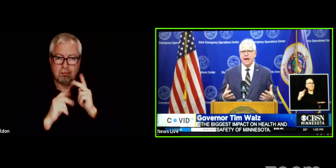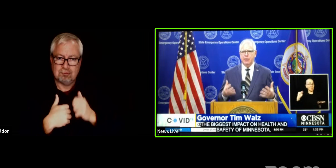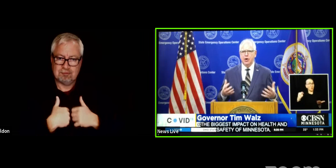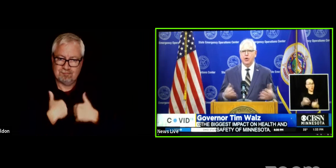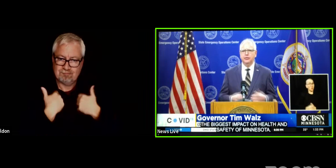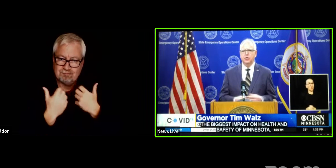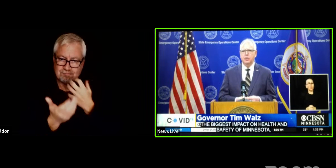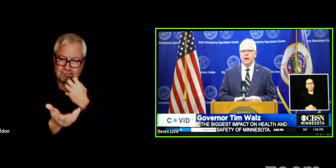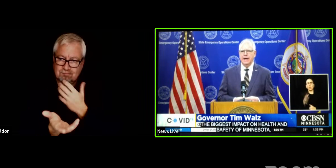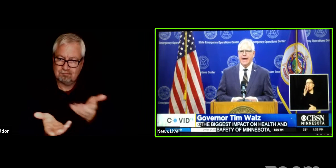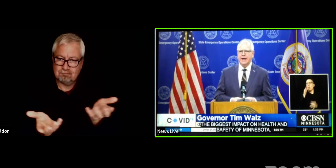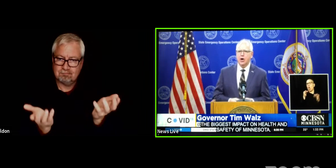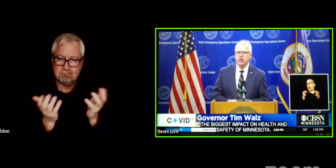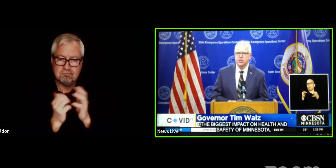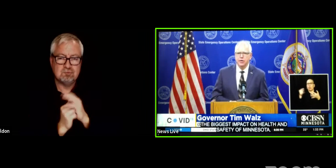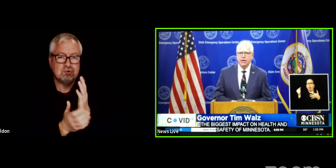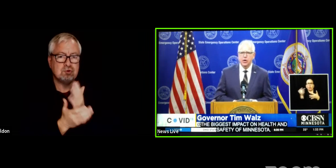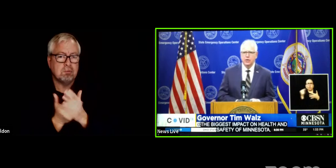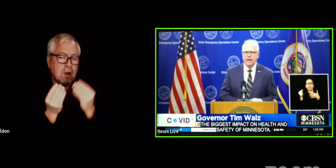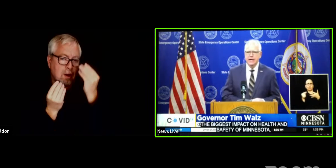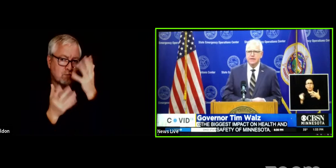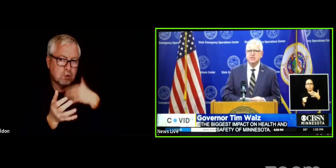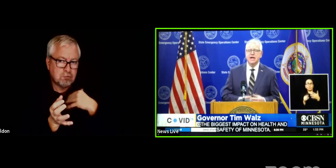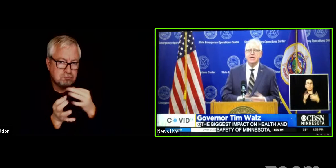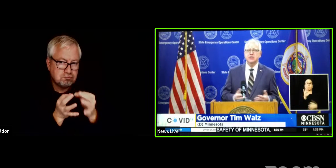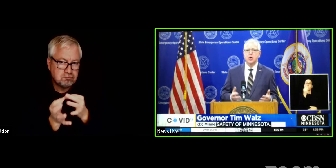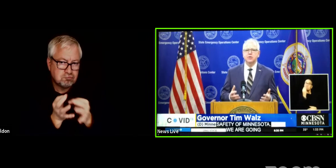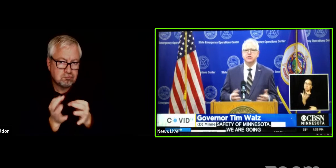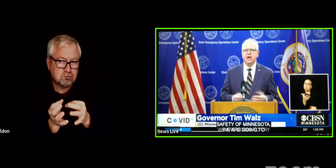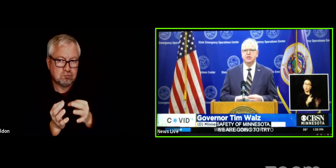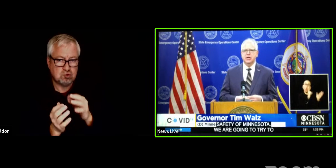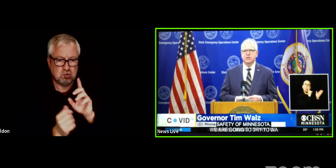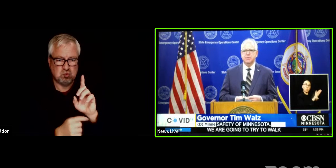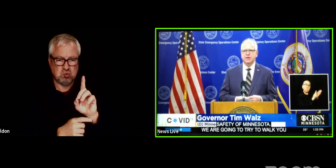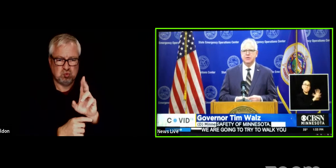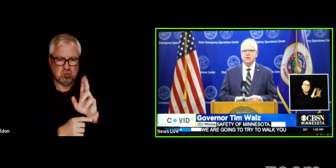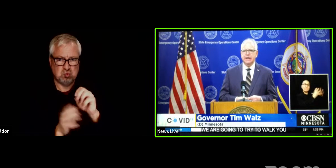I WOULD ALSO ADD A CAUTIONARY NOTE, THIS DATE IS ALWAYS CHANGING, ESPECIALLY THE DATA